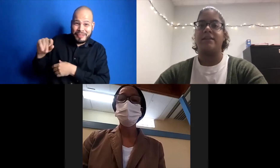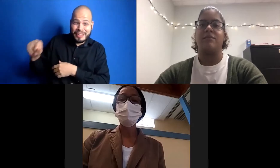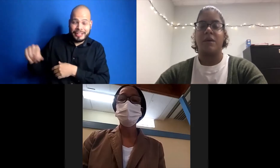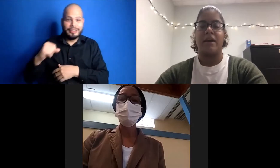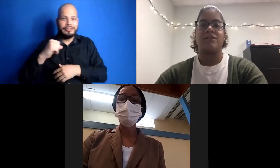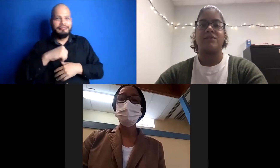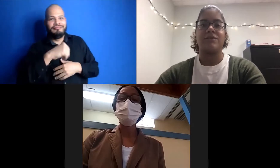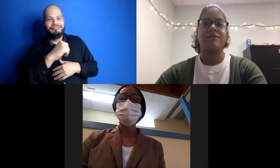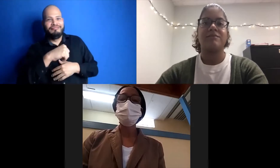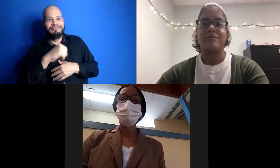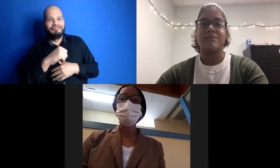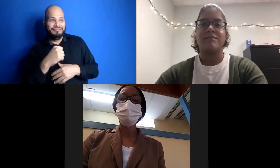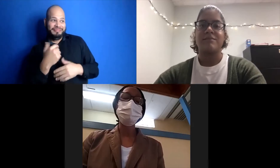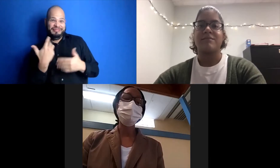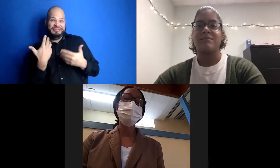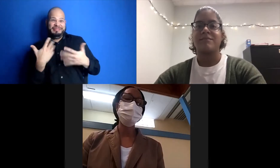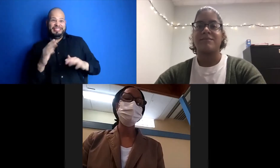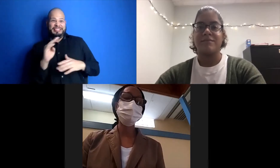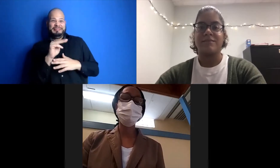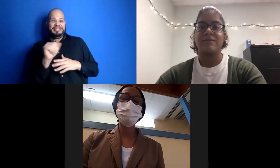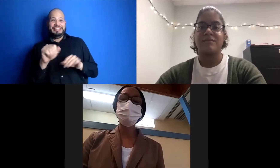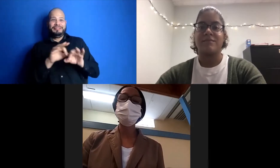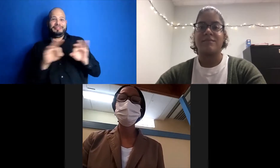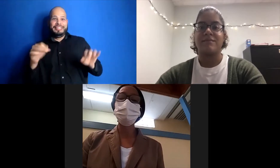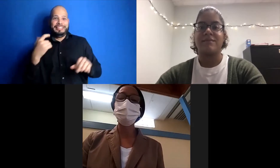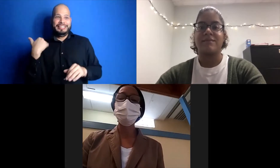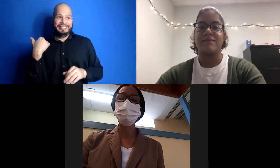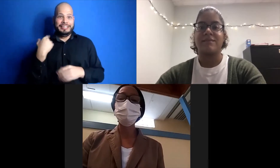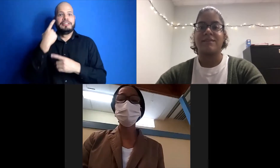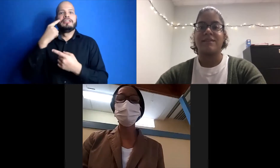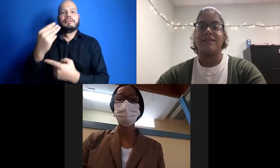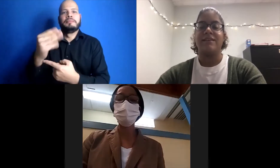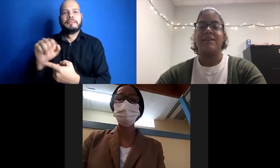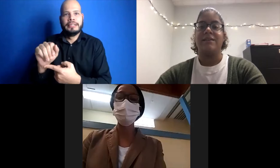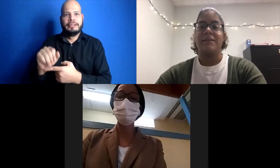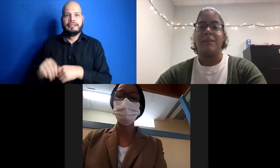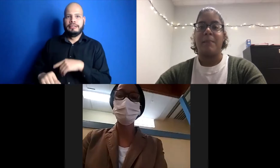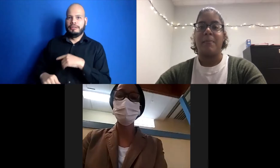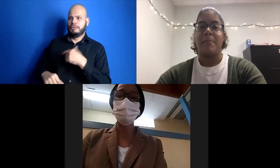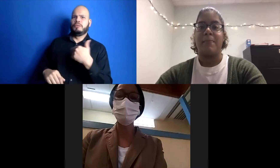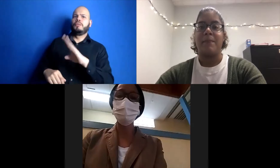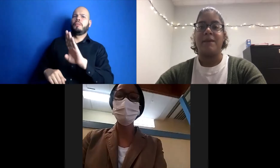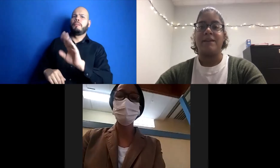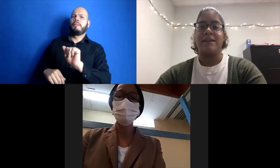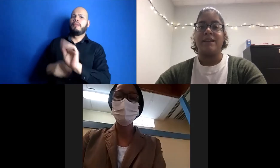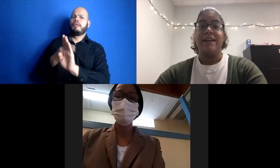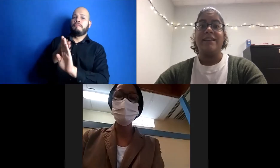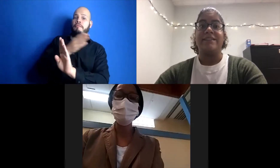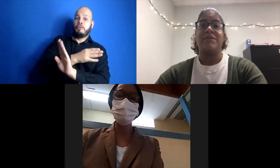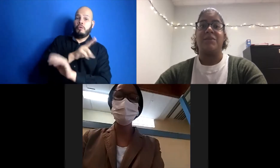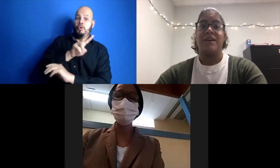my Bachelor's wow that must be very challenging in the middle of the pandemic yes it was